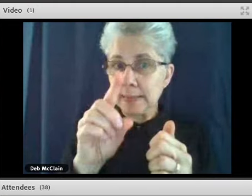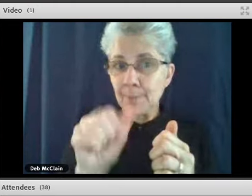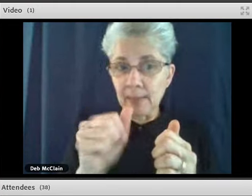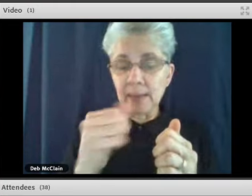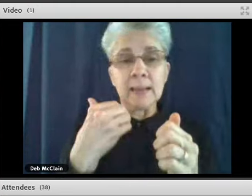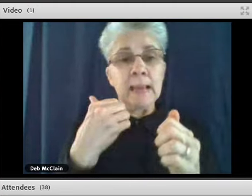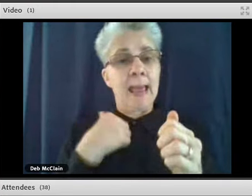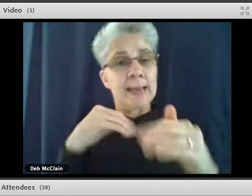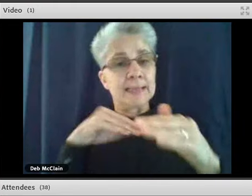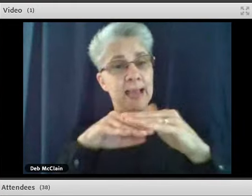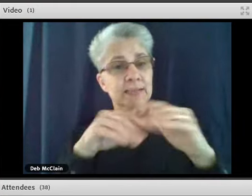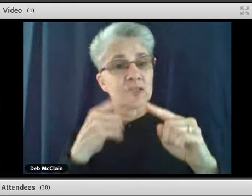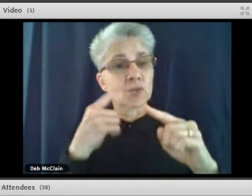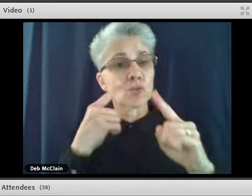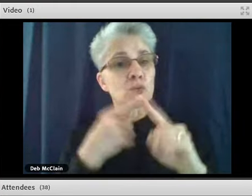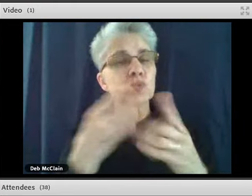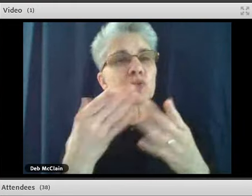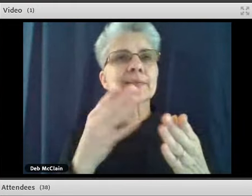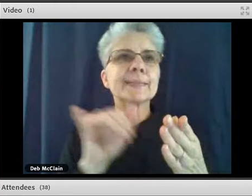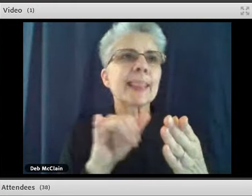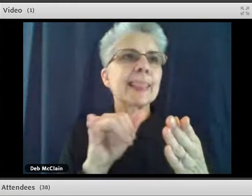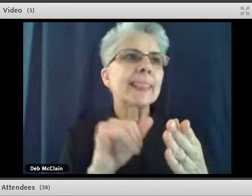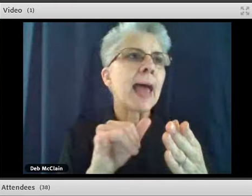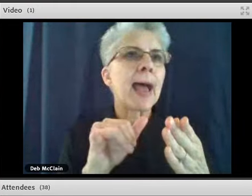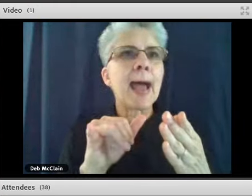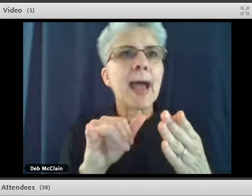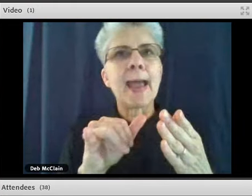have access to services such as extended loan periods,